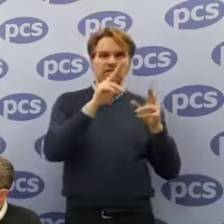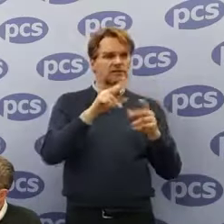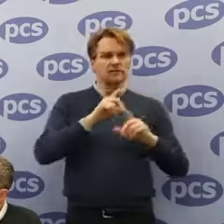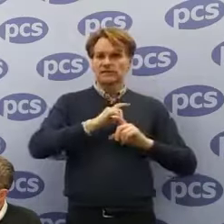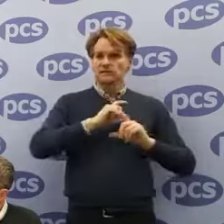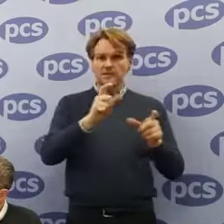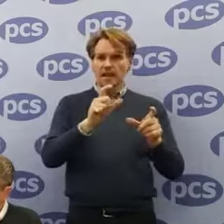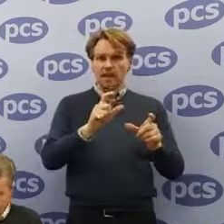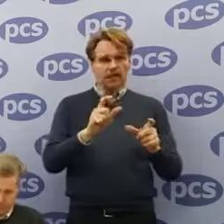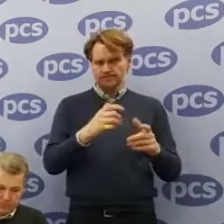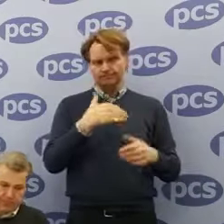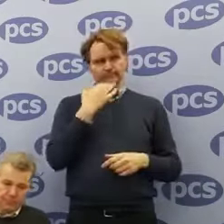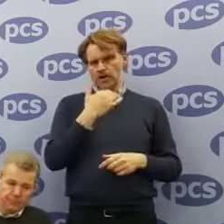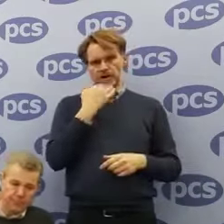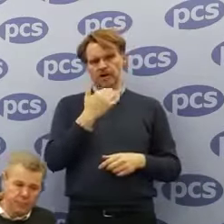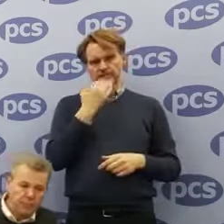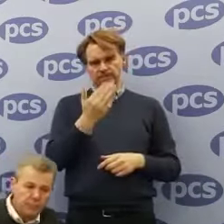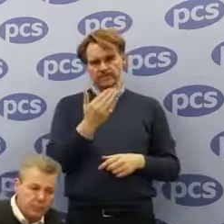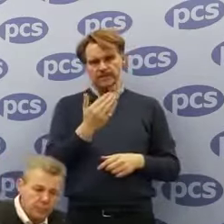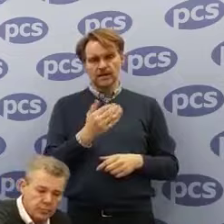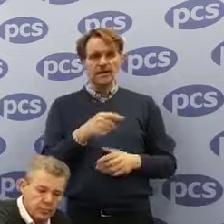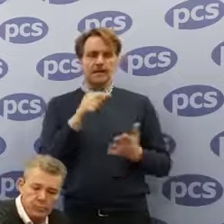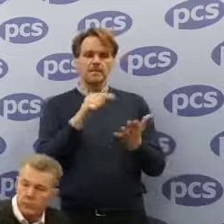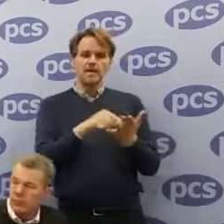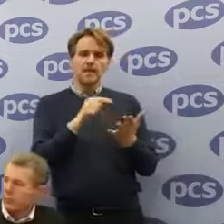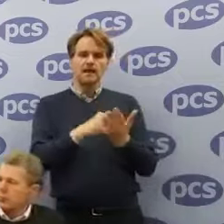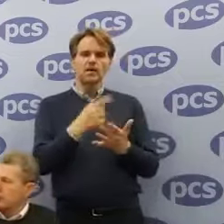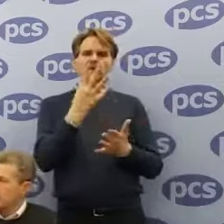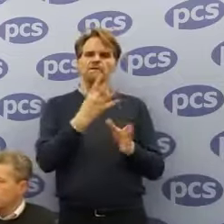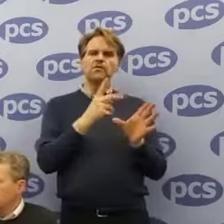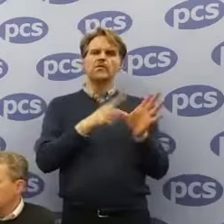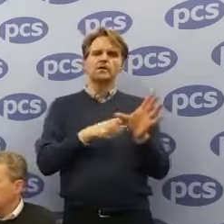just to answer that, it's obviously a four-year deal, it ends in in 2020 and